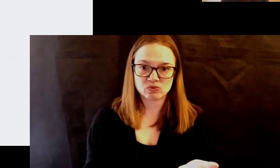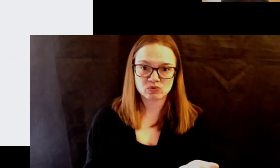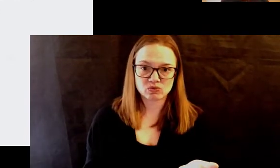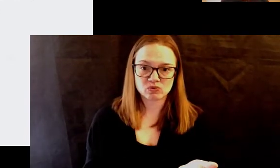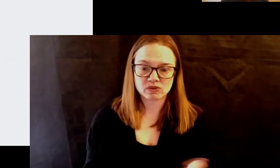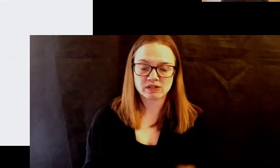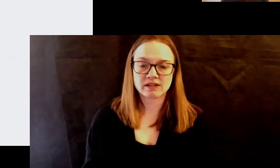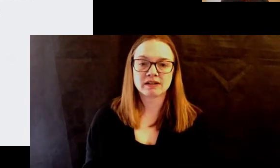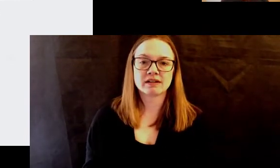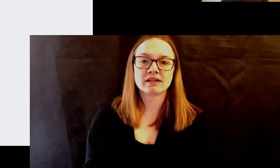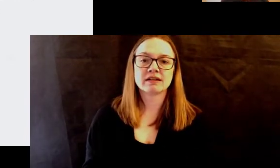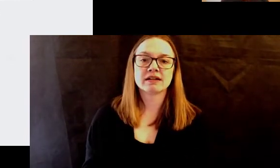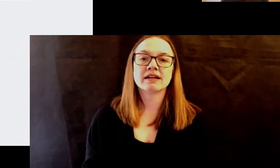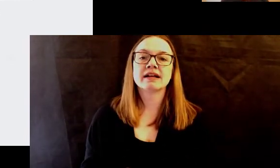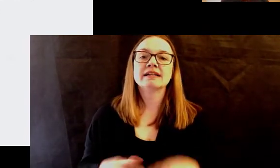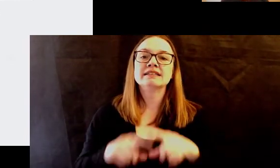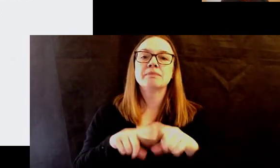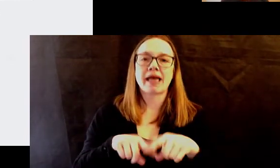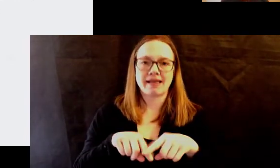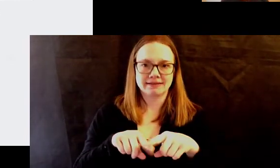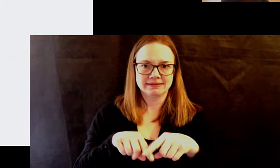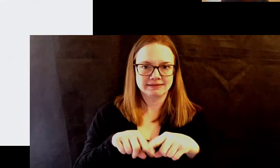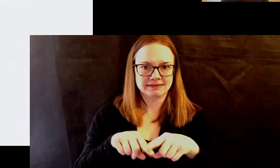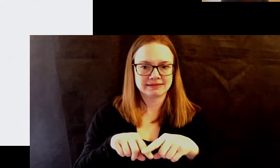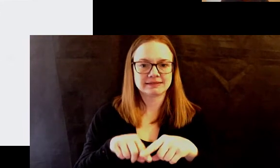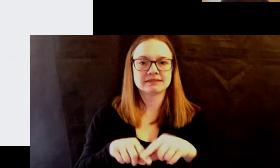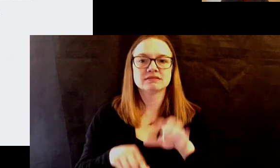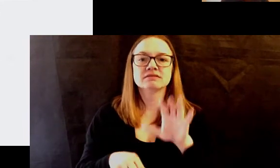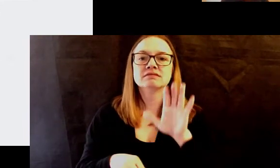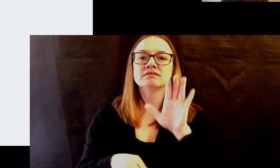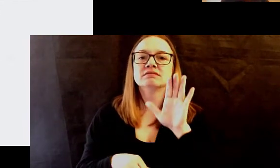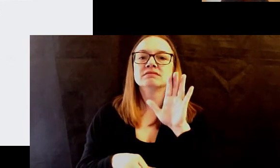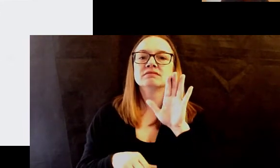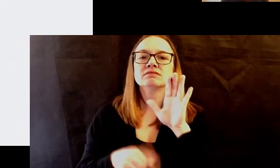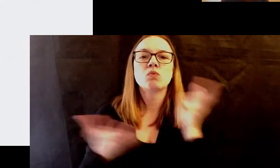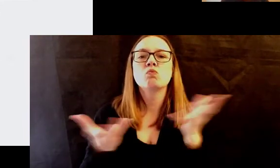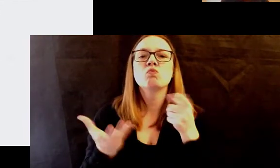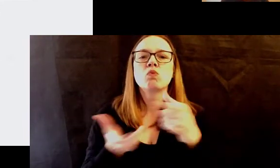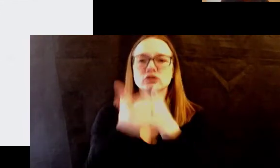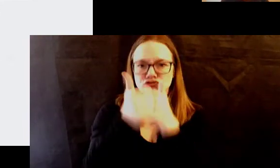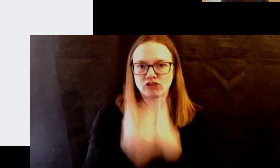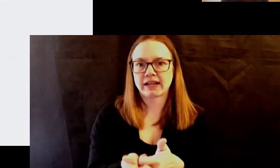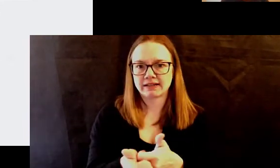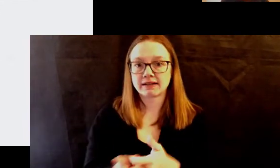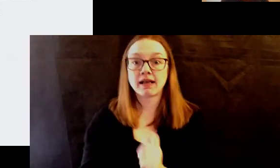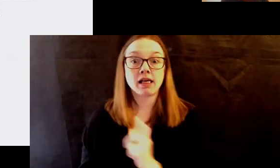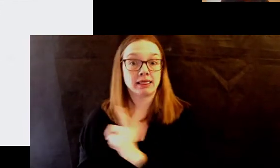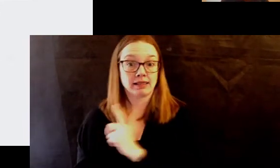It does depend a little bit on what you're attracting. So with legislative initiative, for example,